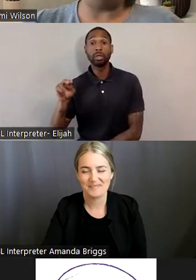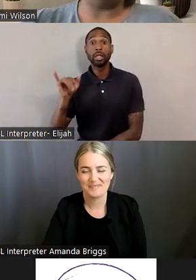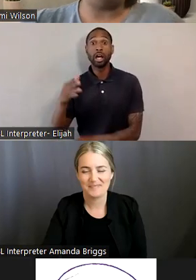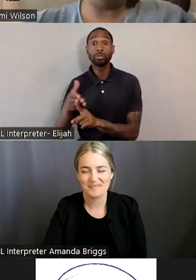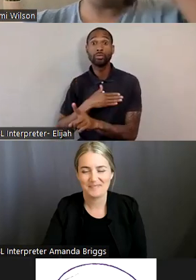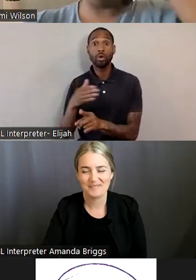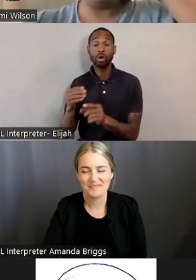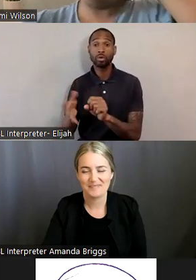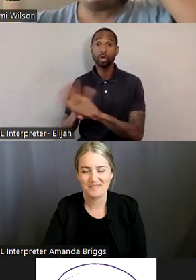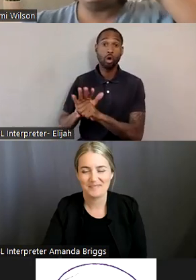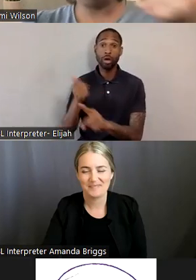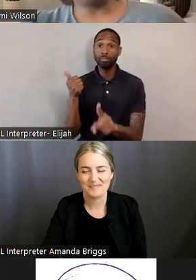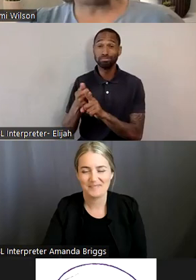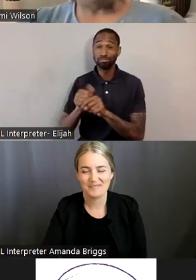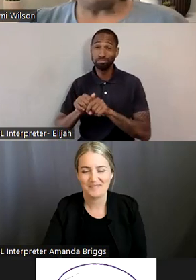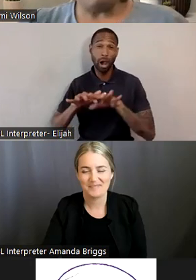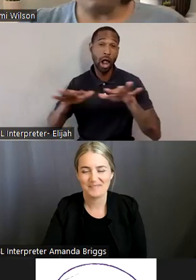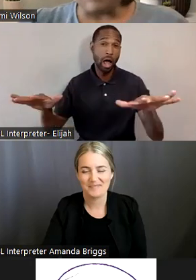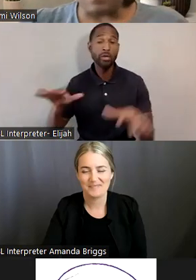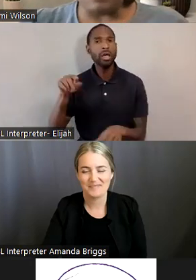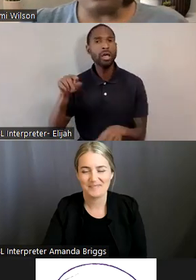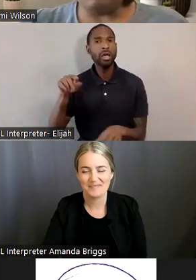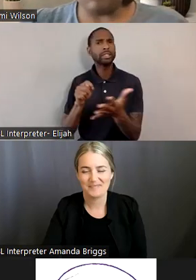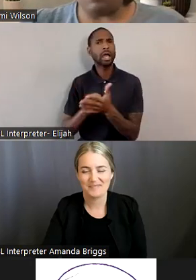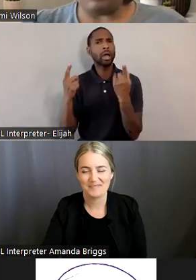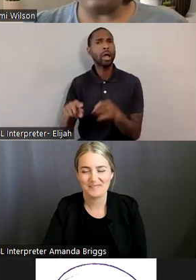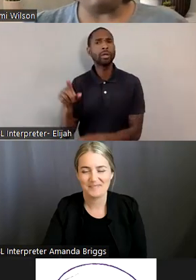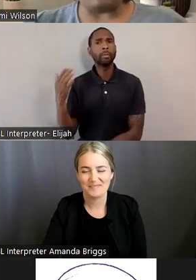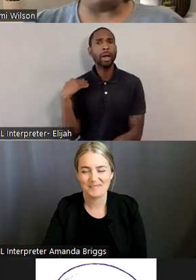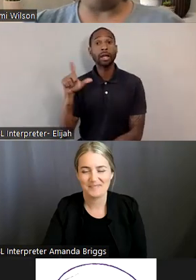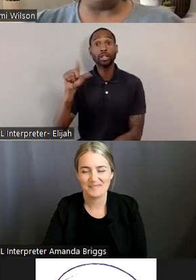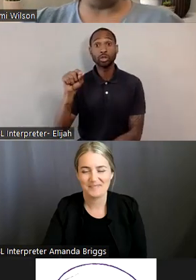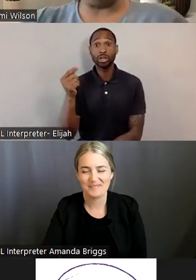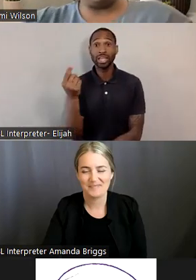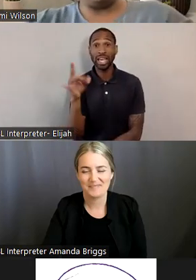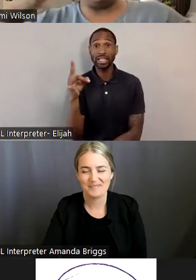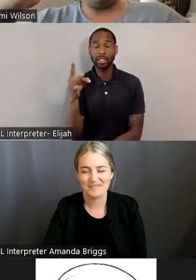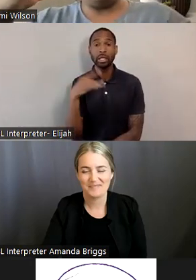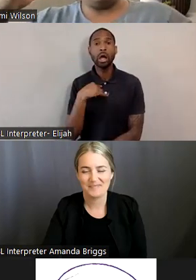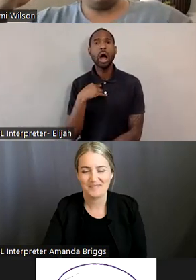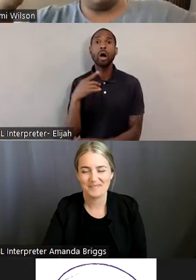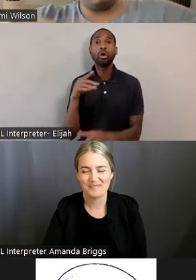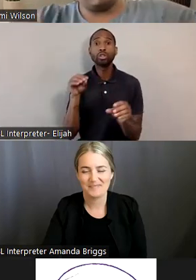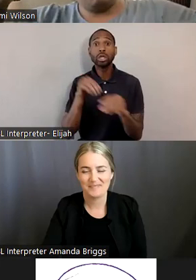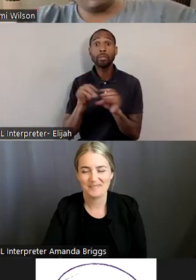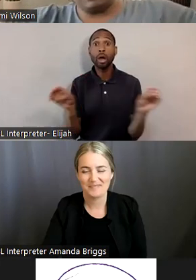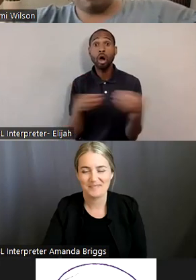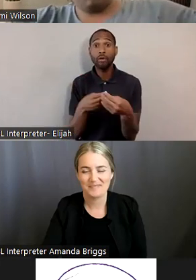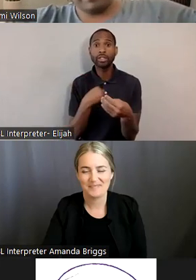this probably 2018. I walked out of my office, and there was a bus stop right